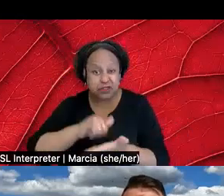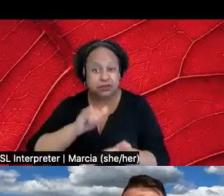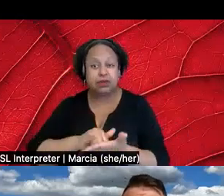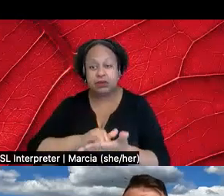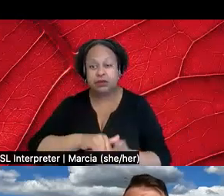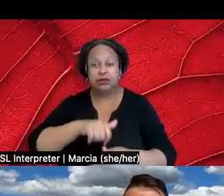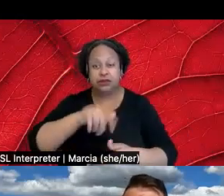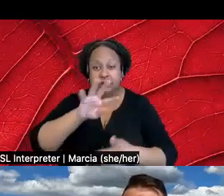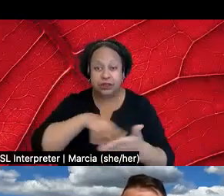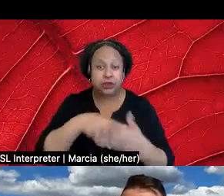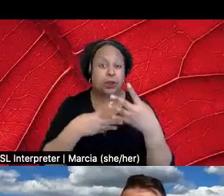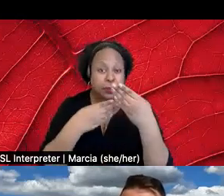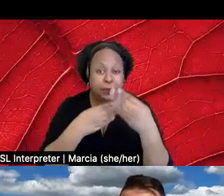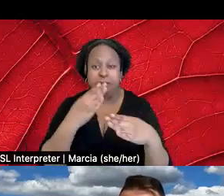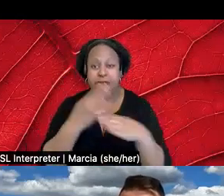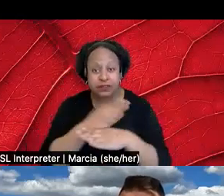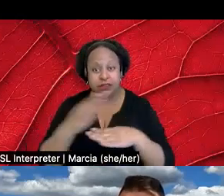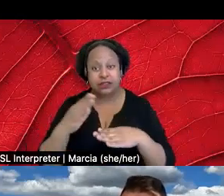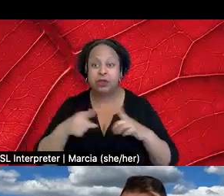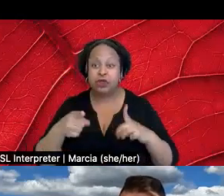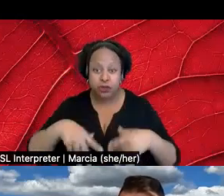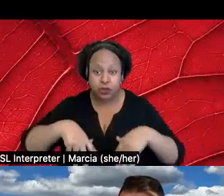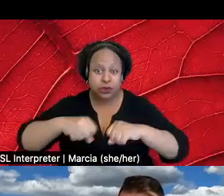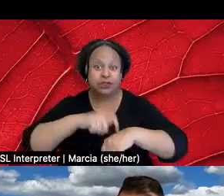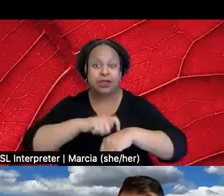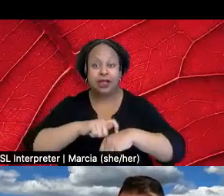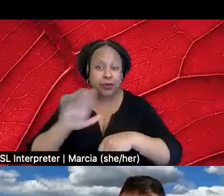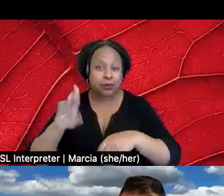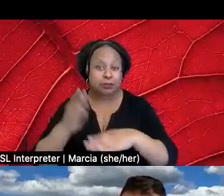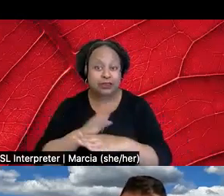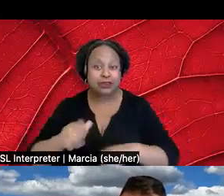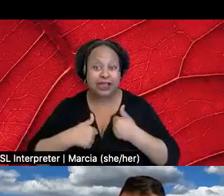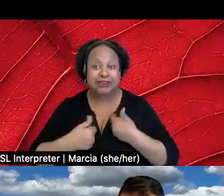The fact you've created protective time in your busy lives to join your colleagues and furthering